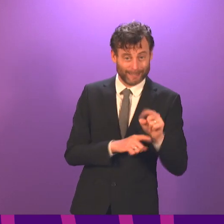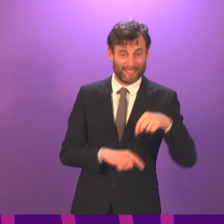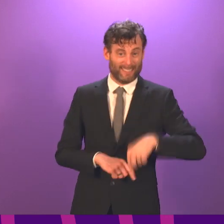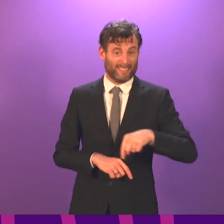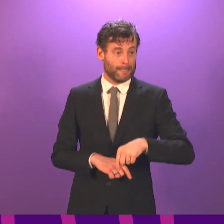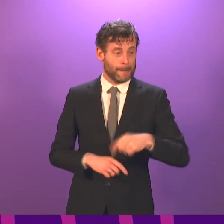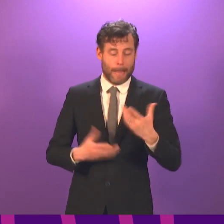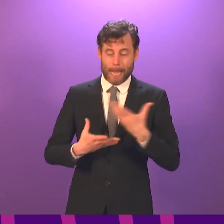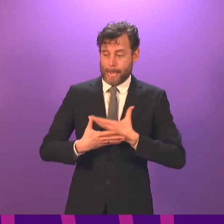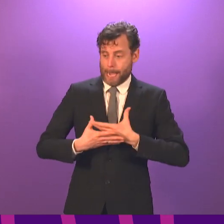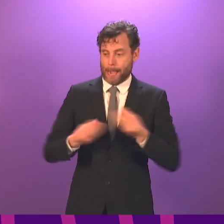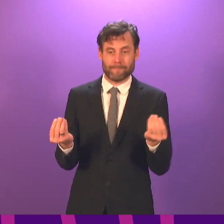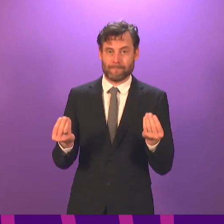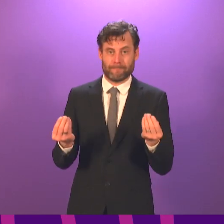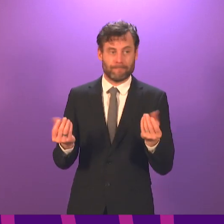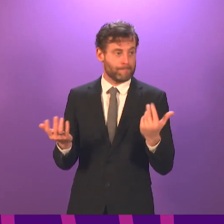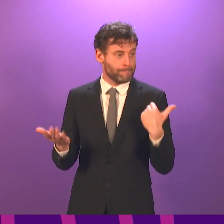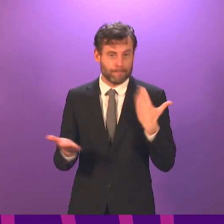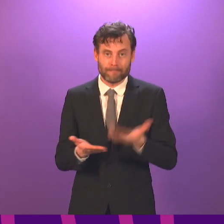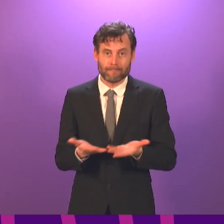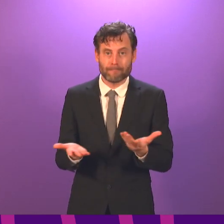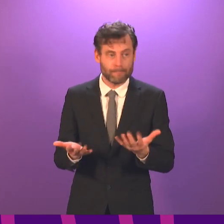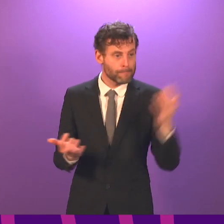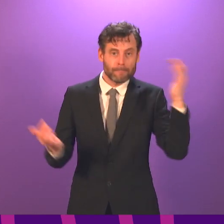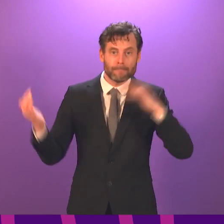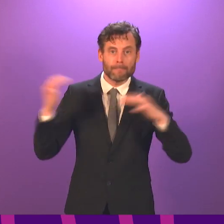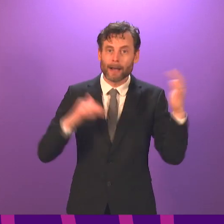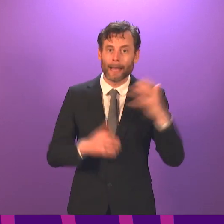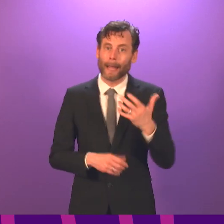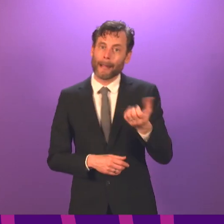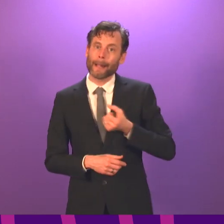For some such operators, their business provides their only income. Some are struggling financially.